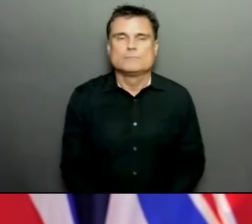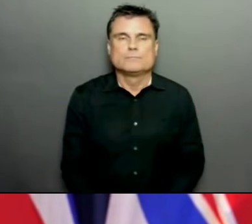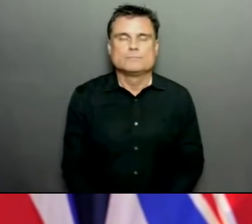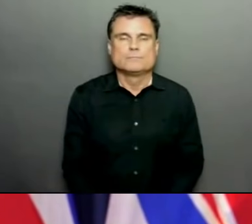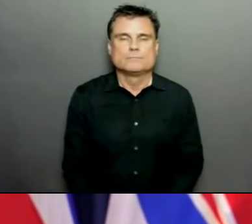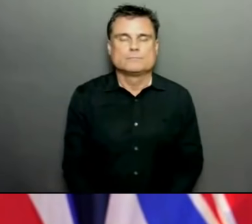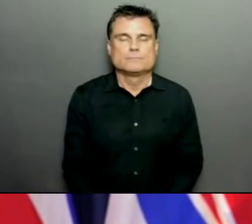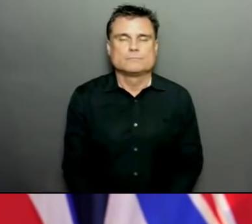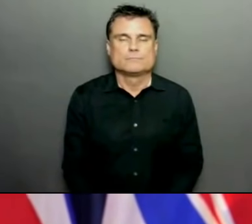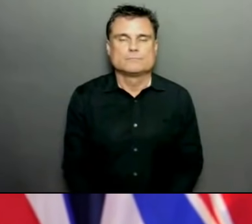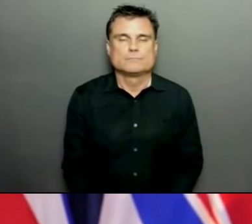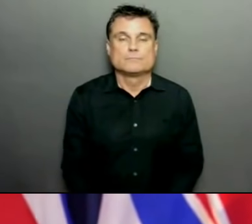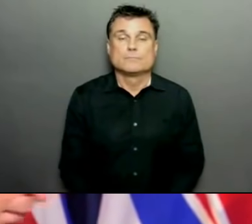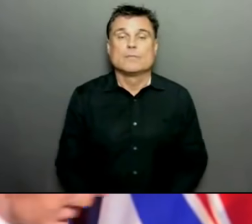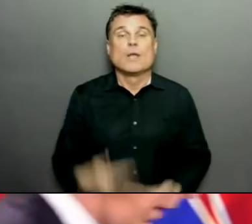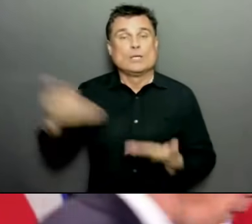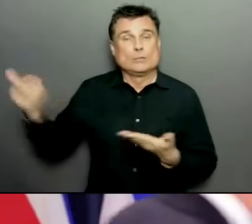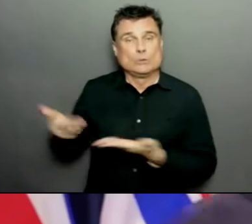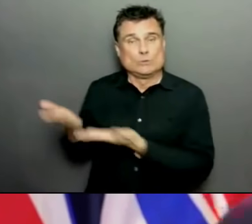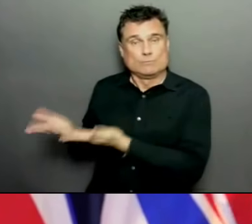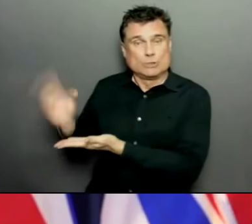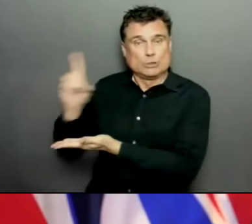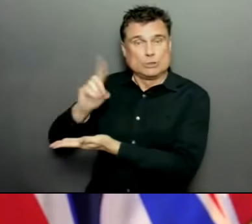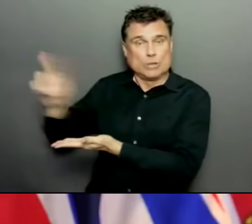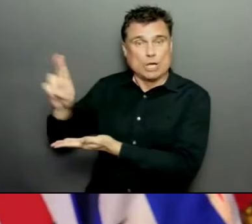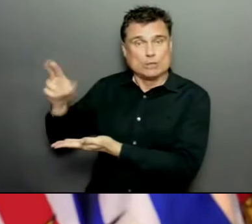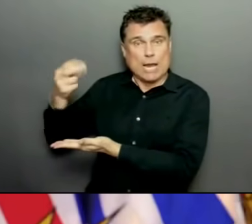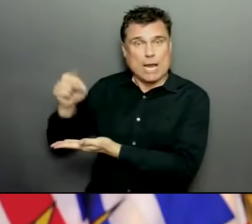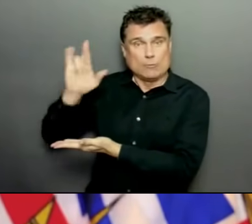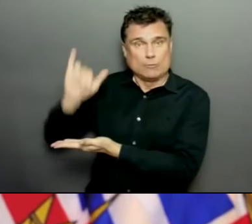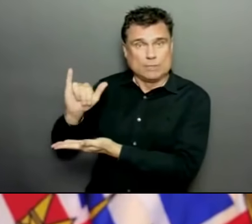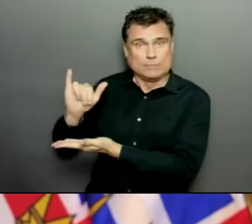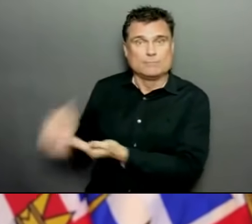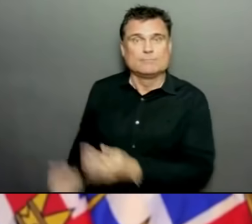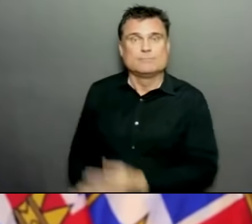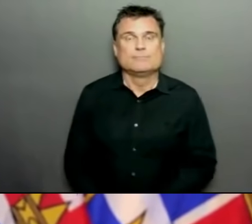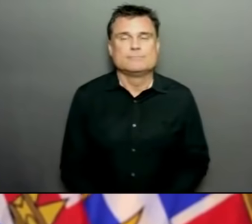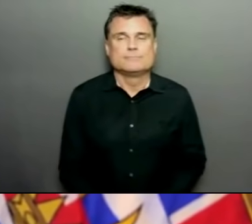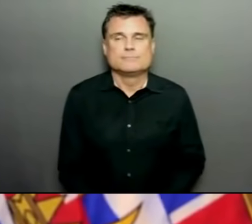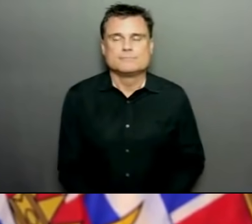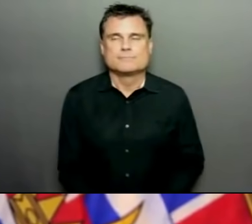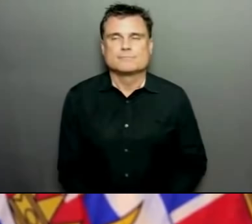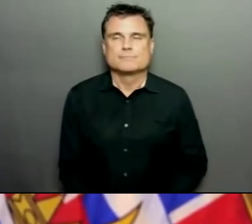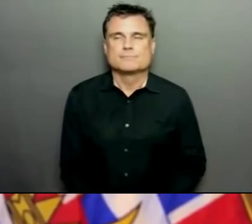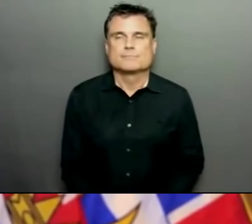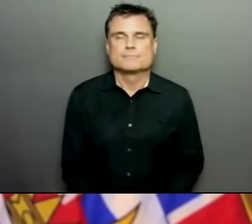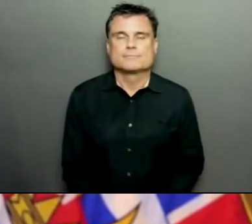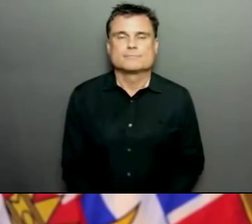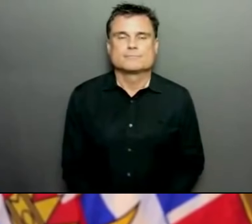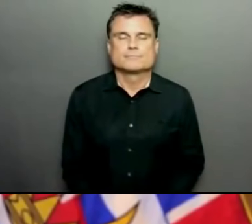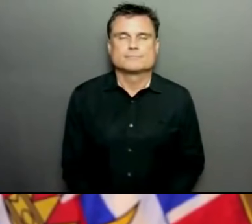it is my honour to introduce Doctor Bonnie Henry. Thank you very much. Good afternoon.